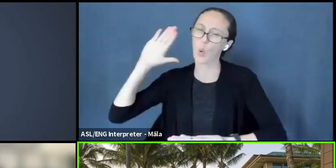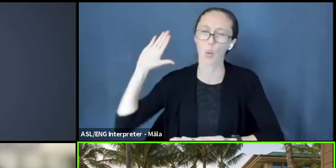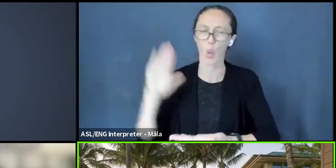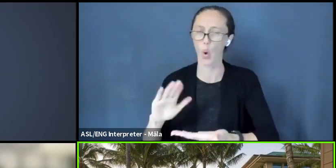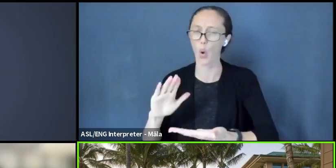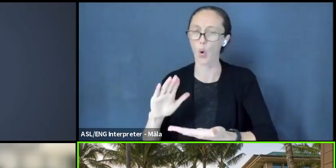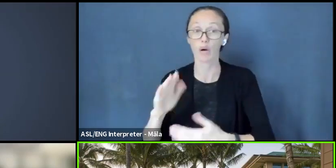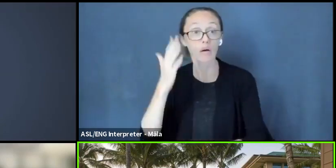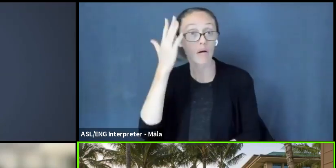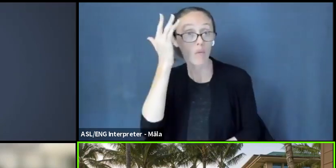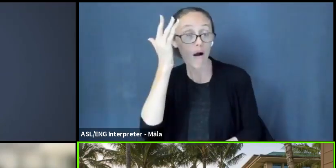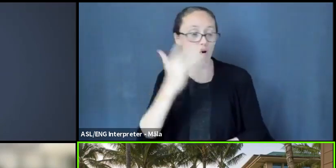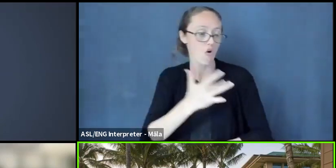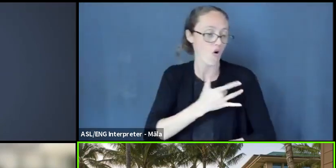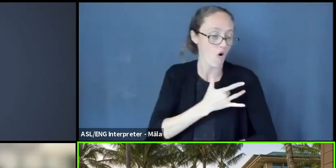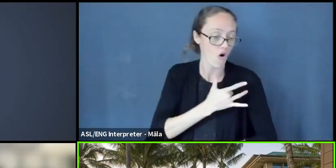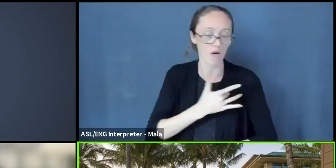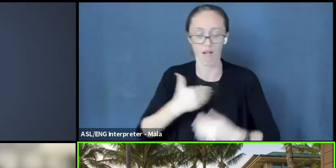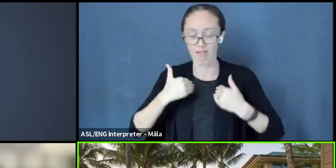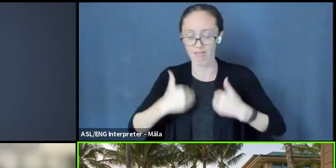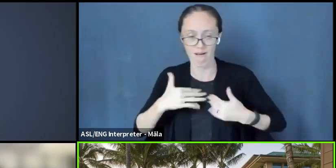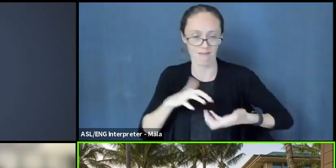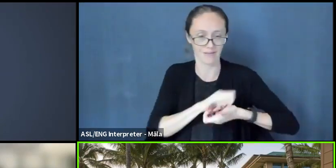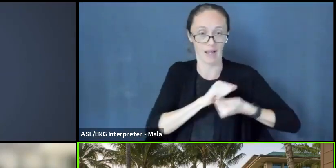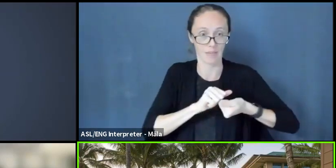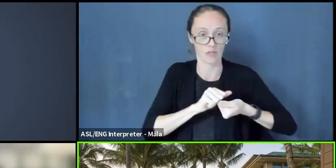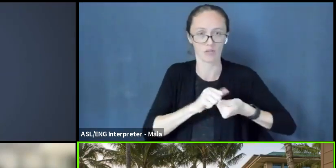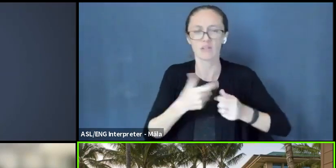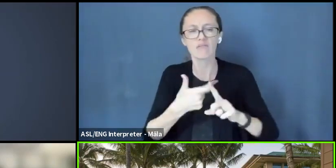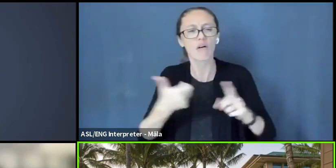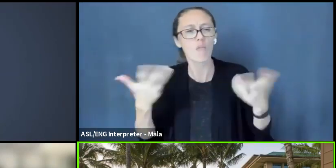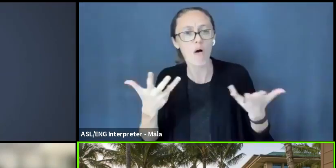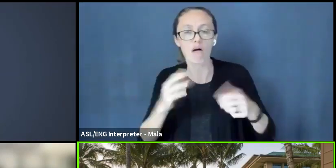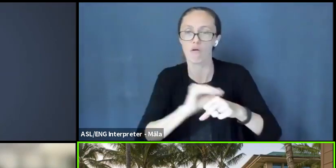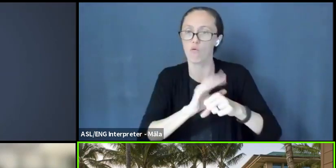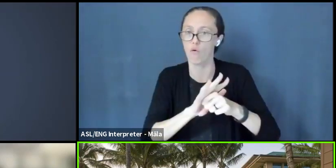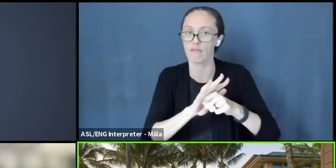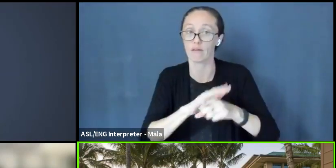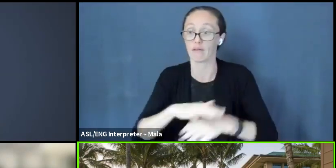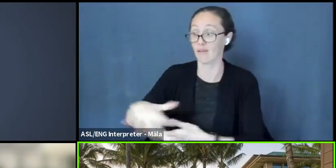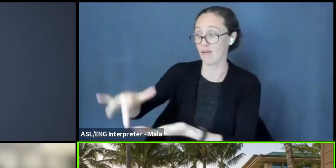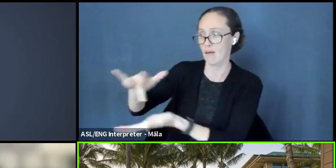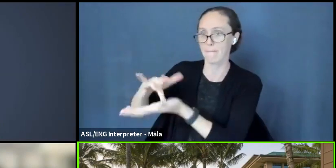from the Covid. They need a strong pressure squeezing.